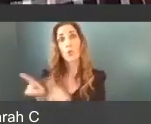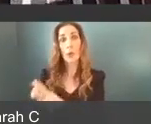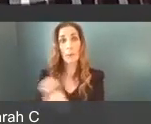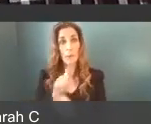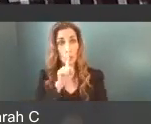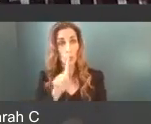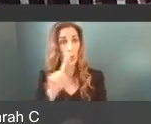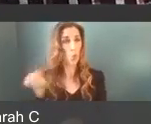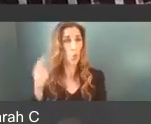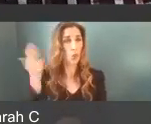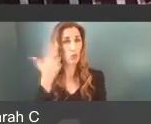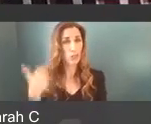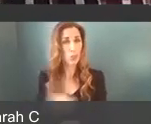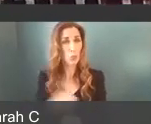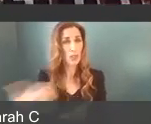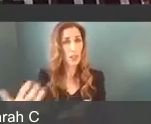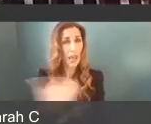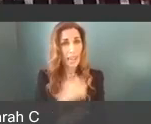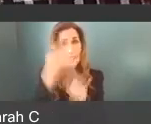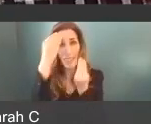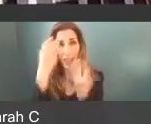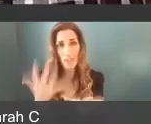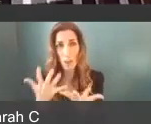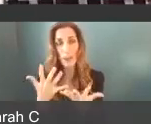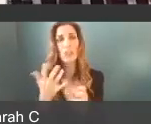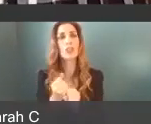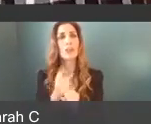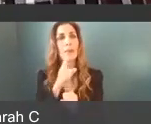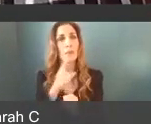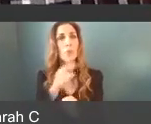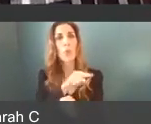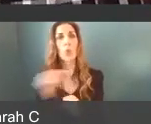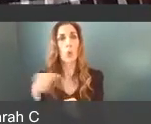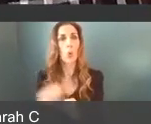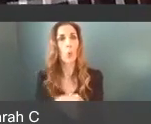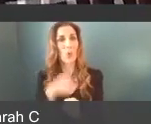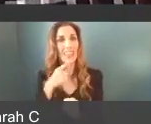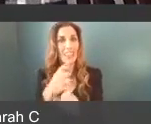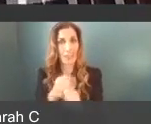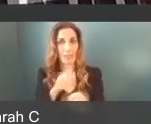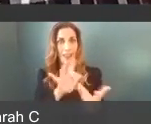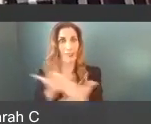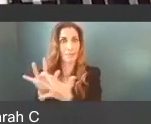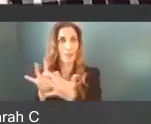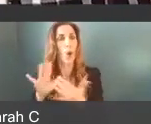are collecting this data is to make sure that we are getting to all communities that need access